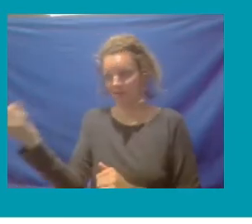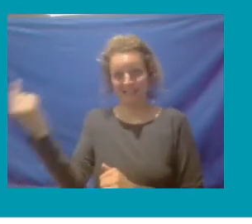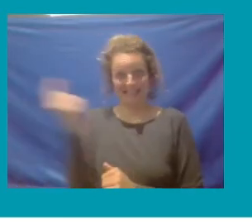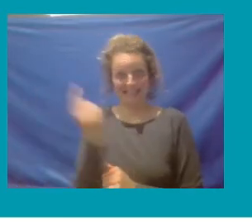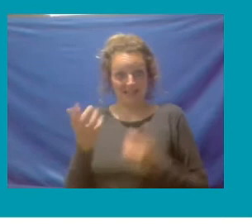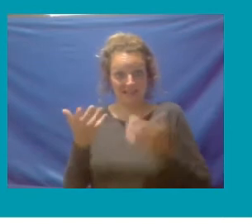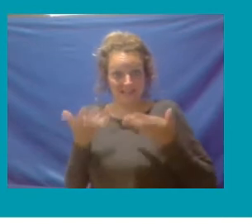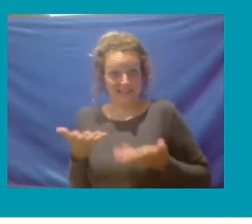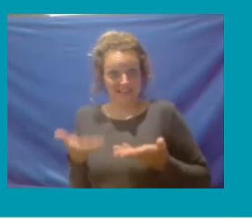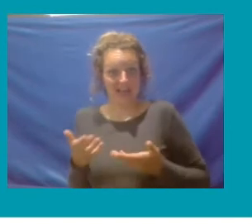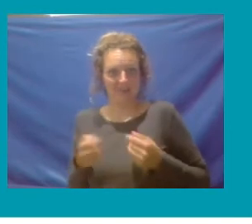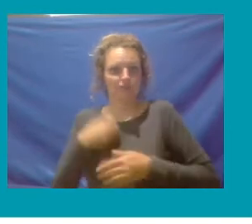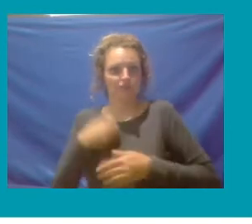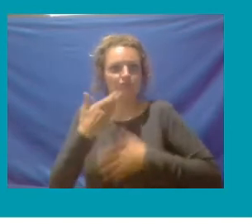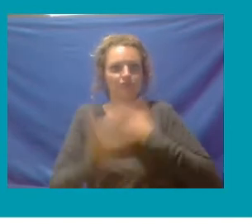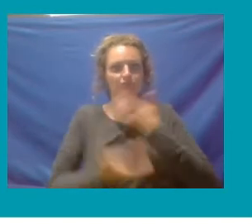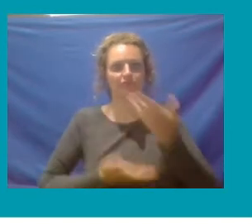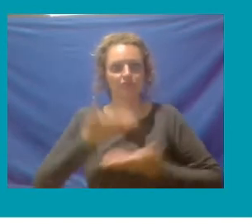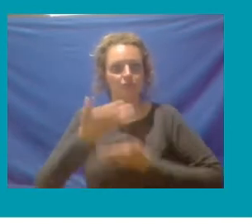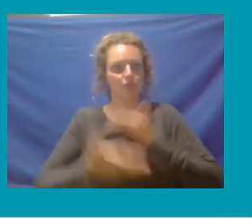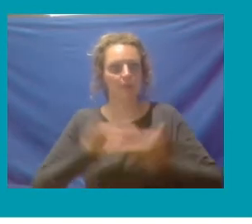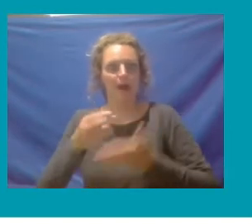the Nesta Rapid Recovery Challenge.